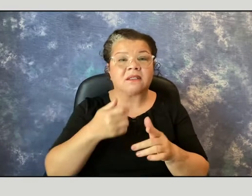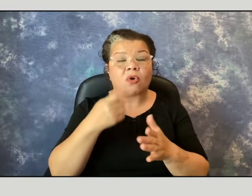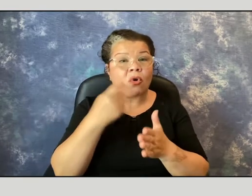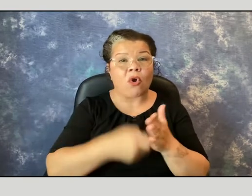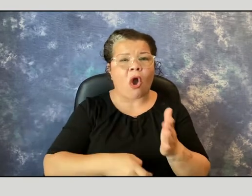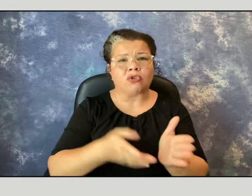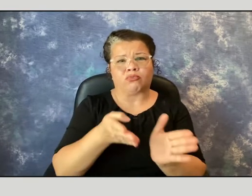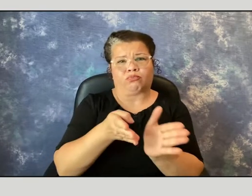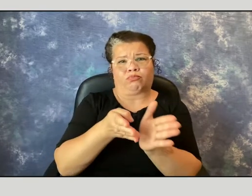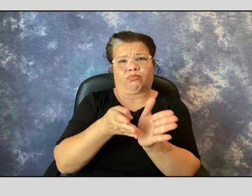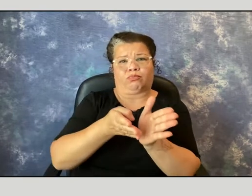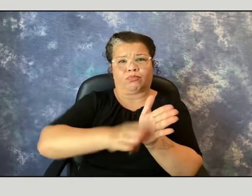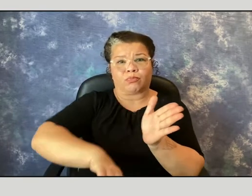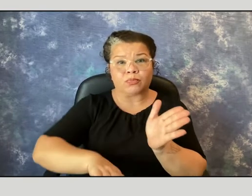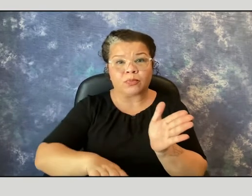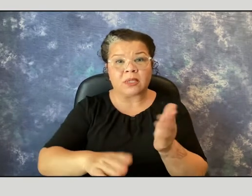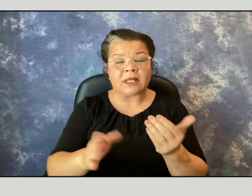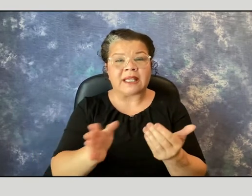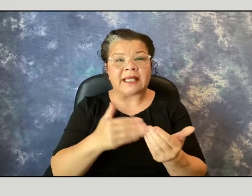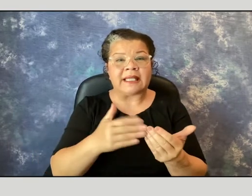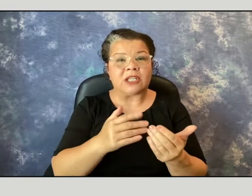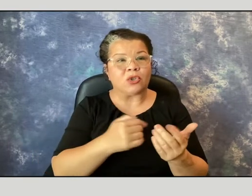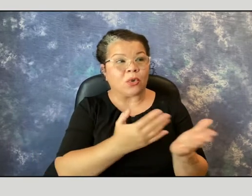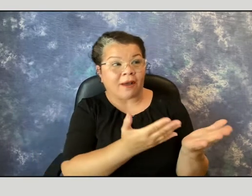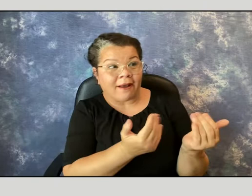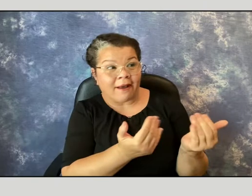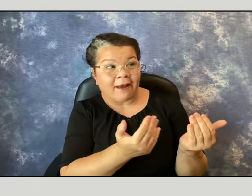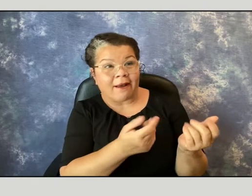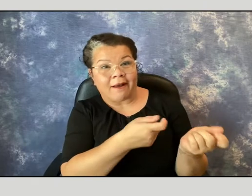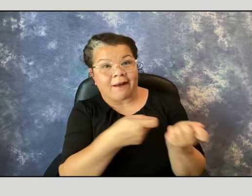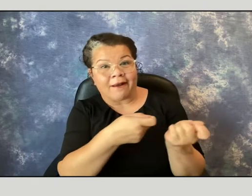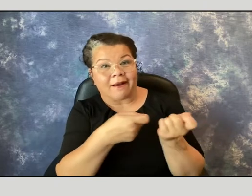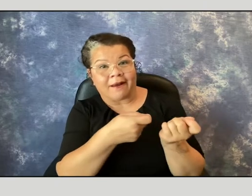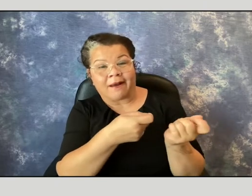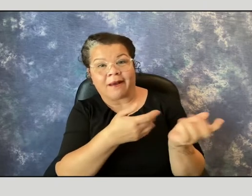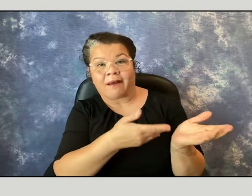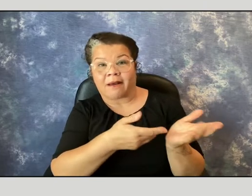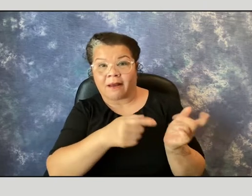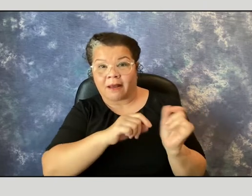and so you had this huge flow of migration to the United States,